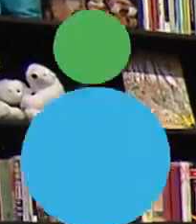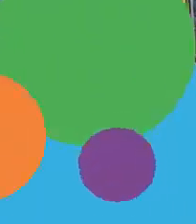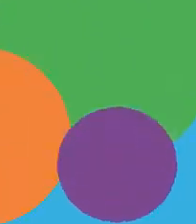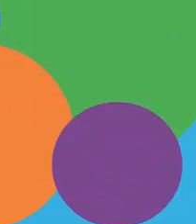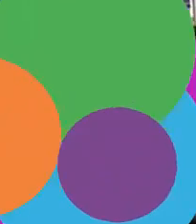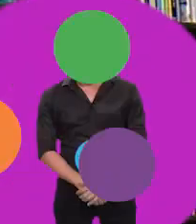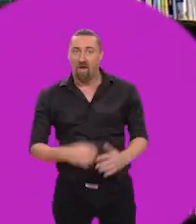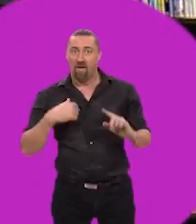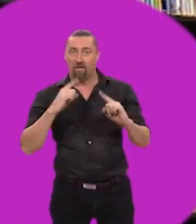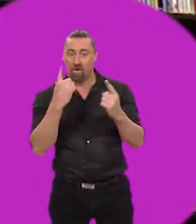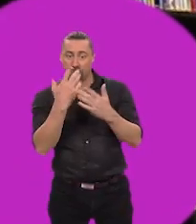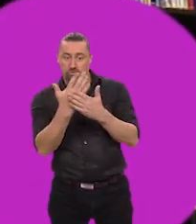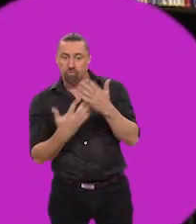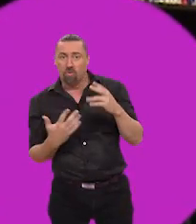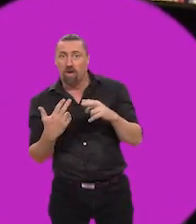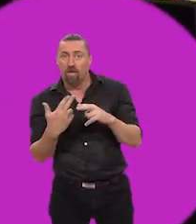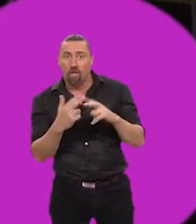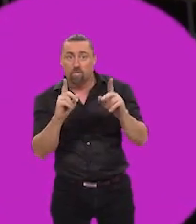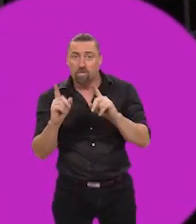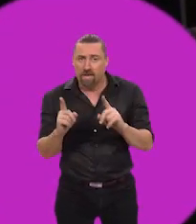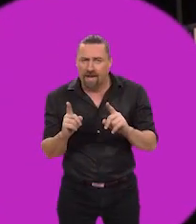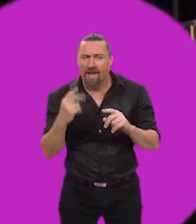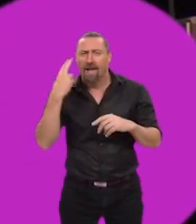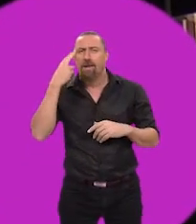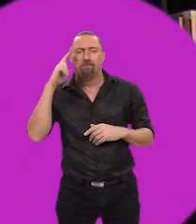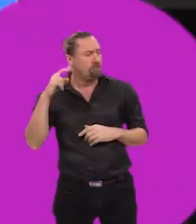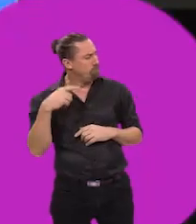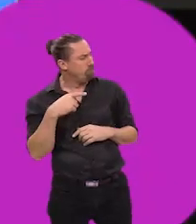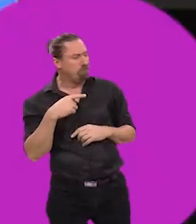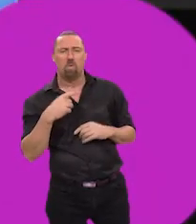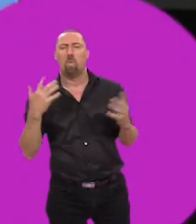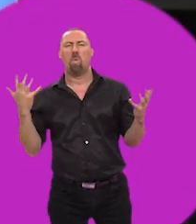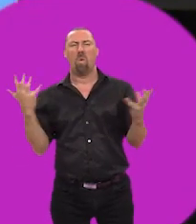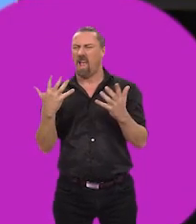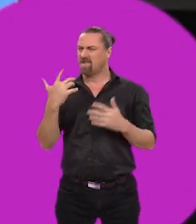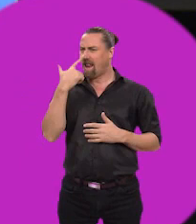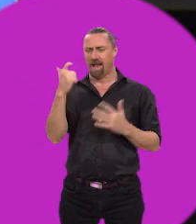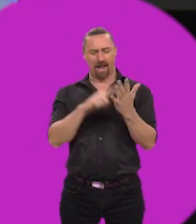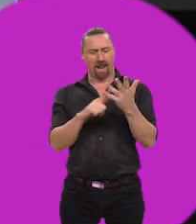Our first story today is called "Where's Lucky?" It's written by Jacqui Halpin